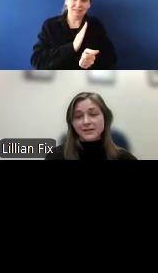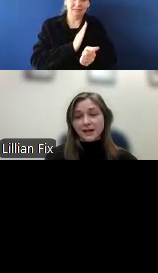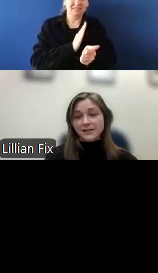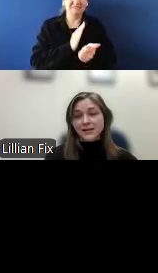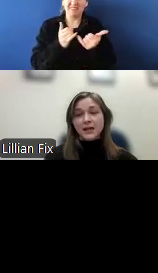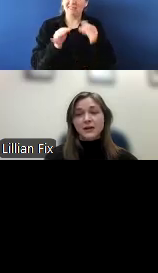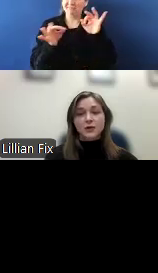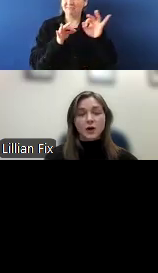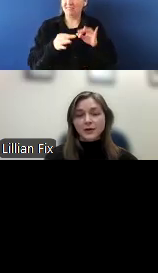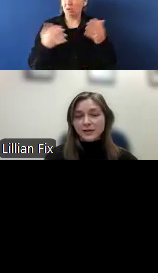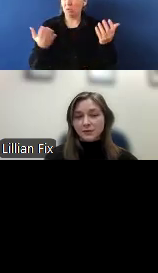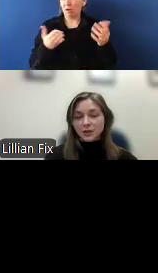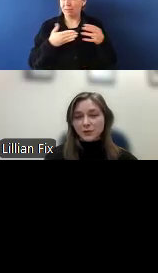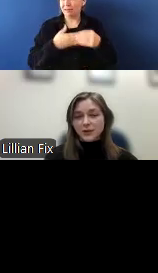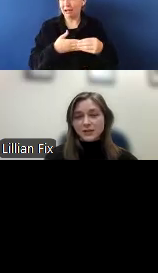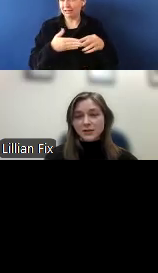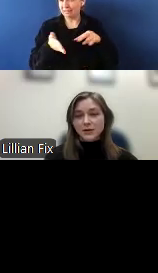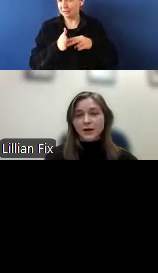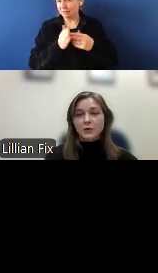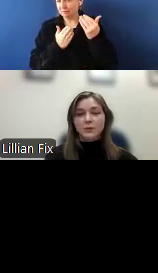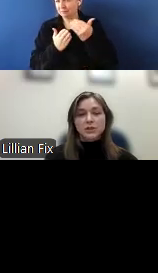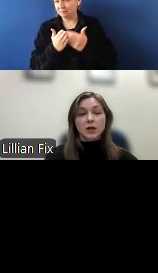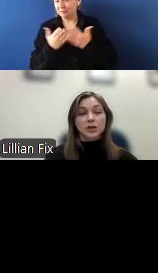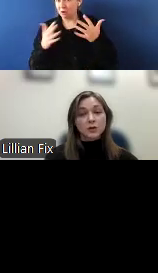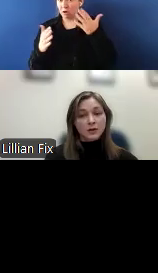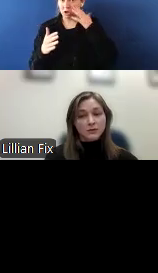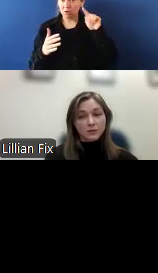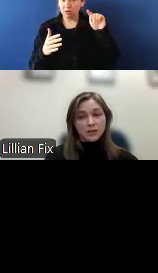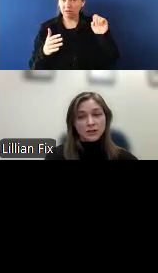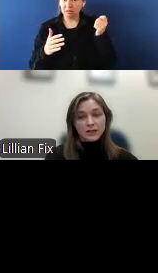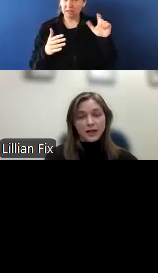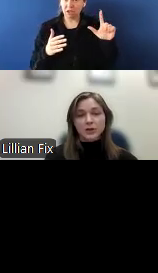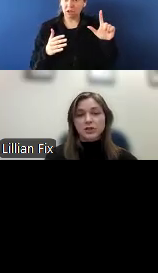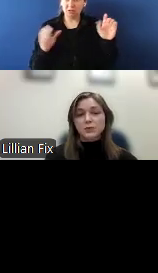guidance says. If you're already familiar with the TEGL, I won't be sharing new information today,